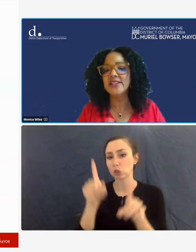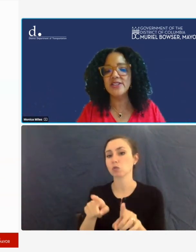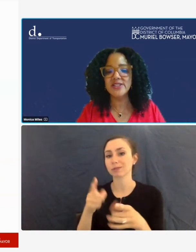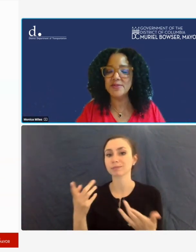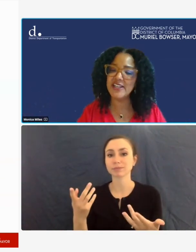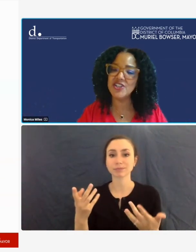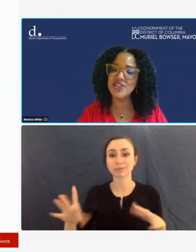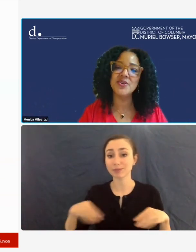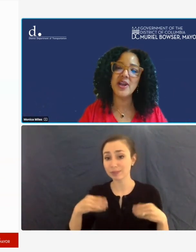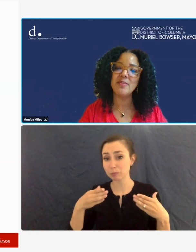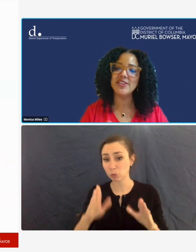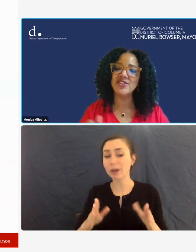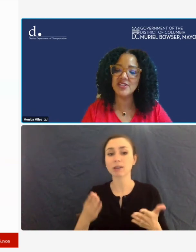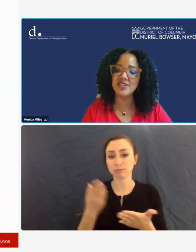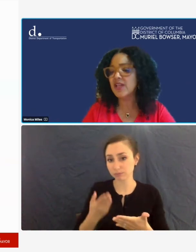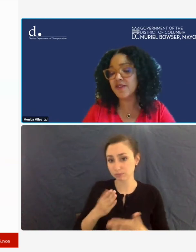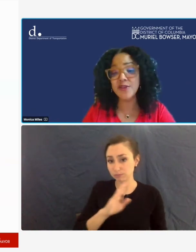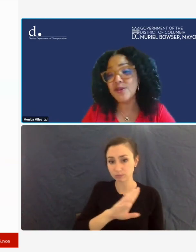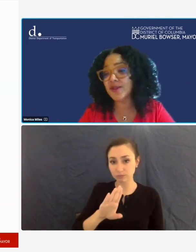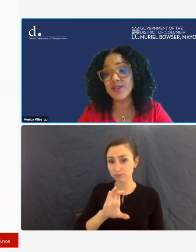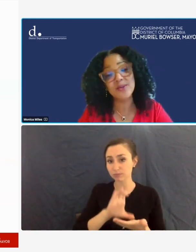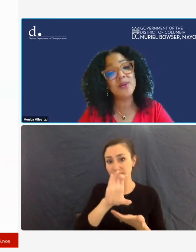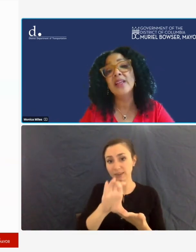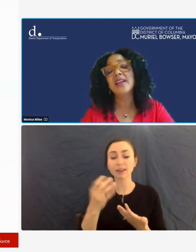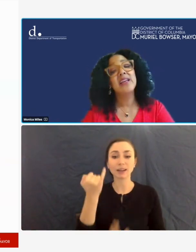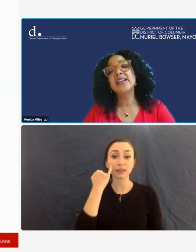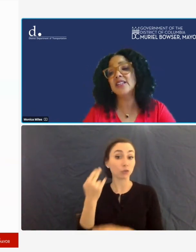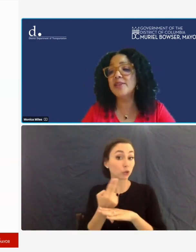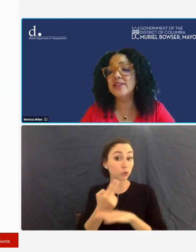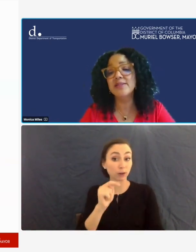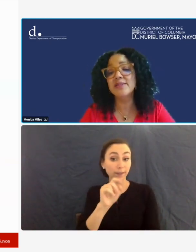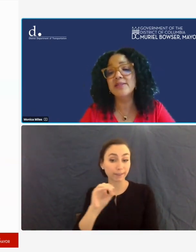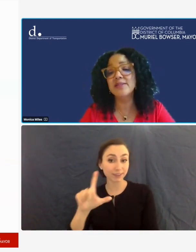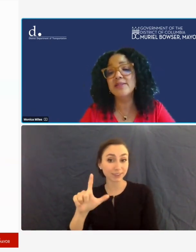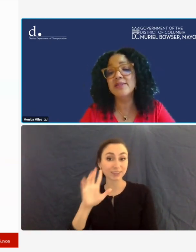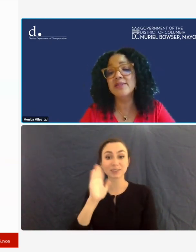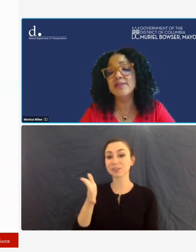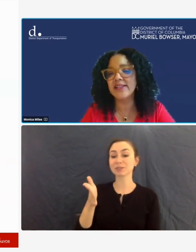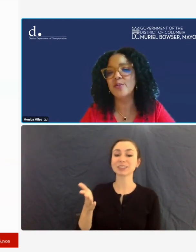to substantiate your compensation so if you use the tool it's going to be no headaches it'll be